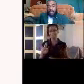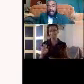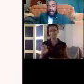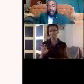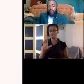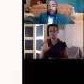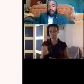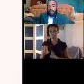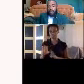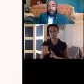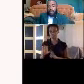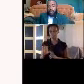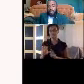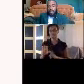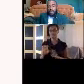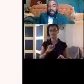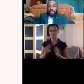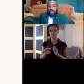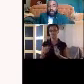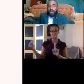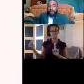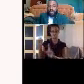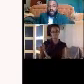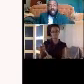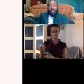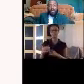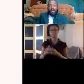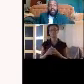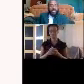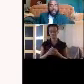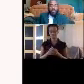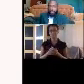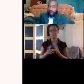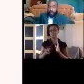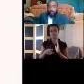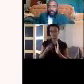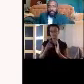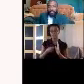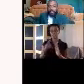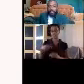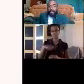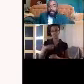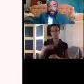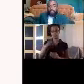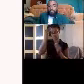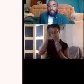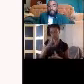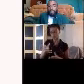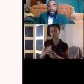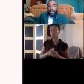I think oftentimes we will send a message often saying, “Yeah, what can I do to help?”